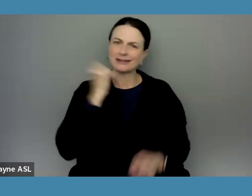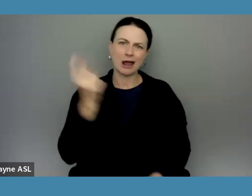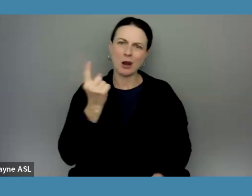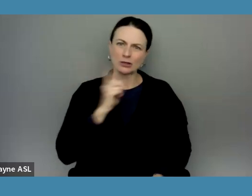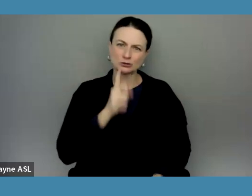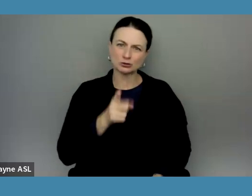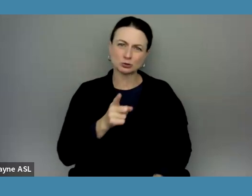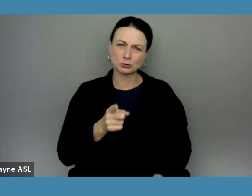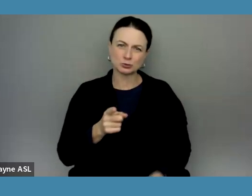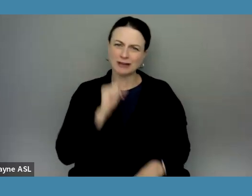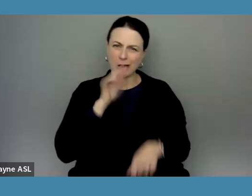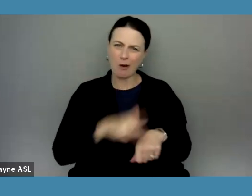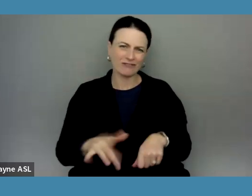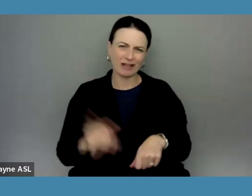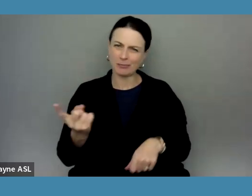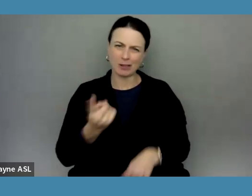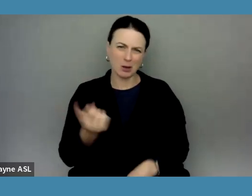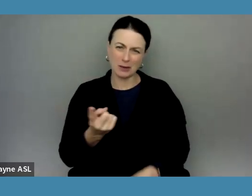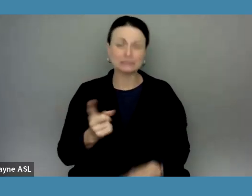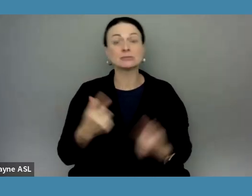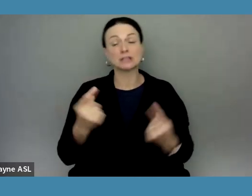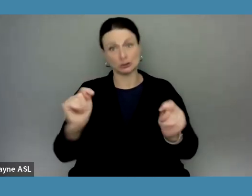an available option, but they do try to make it,